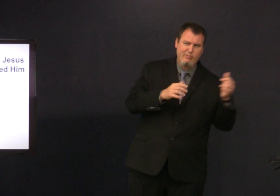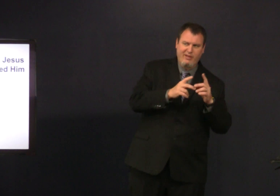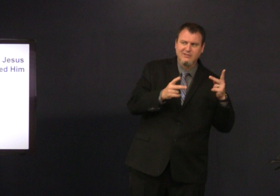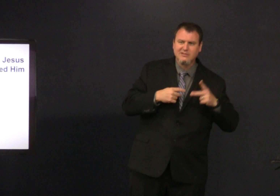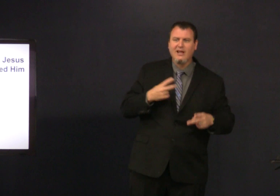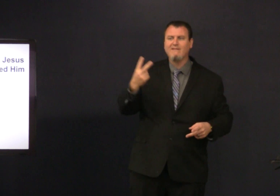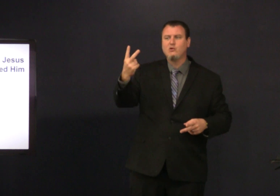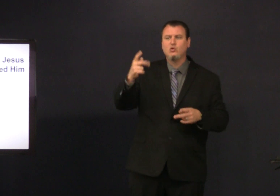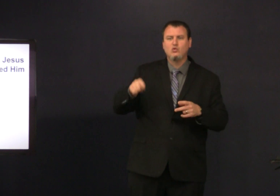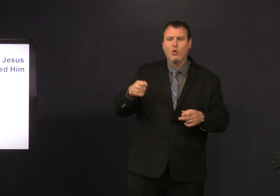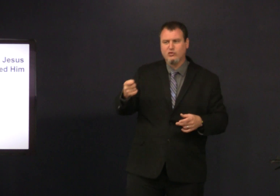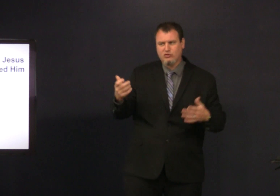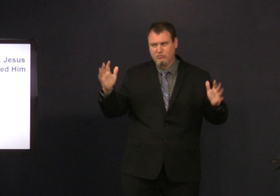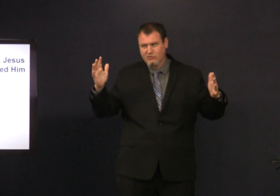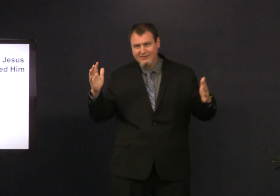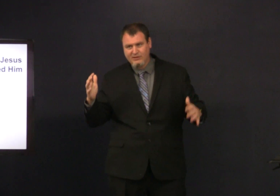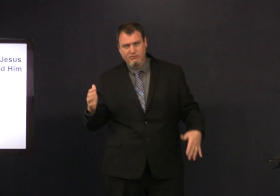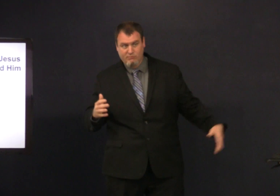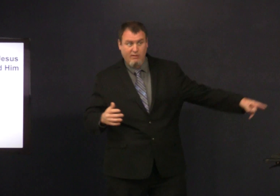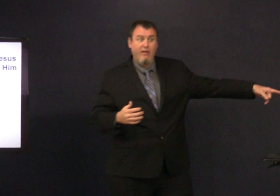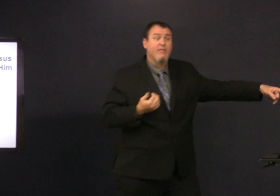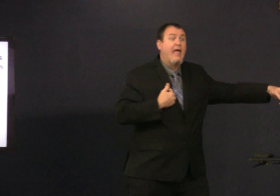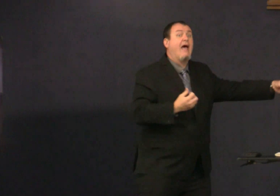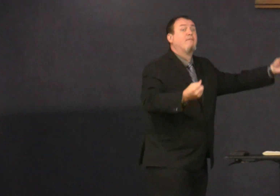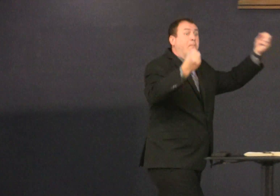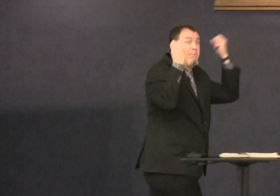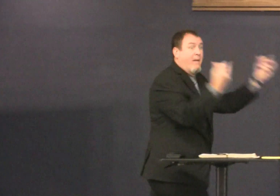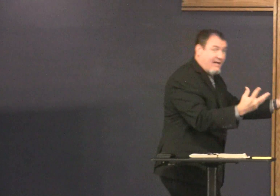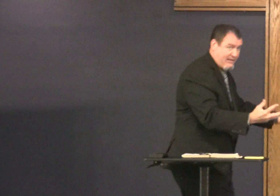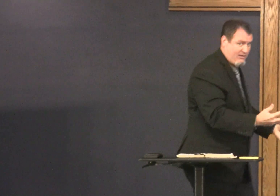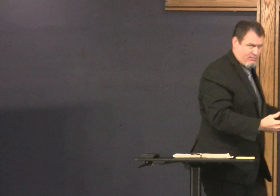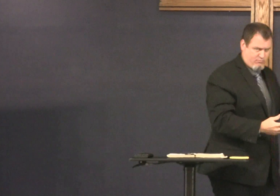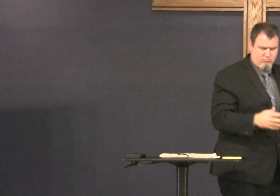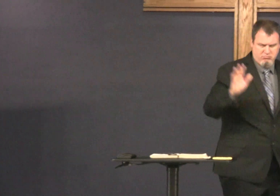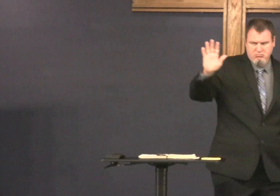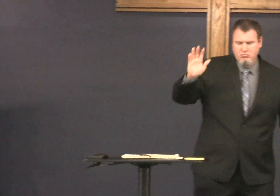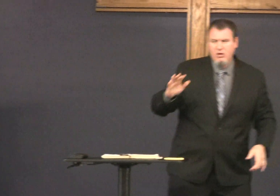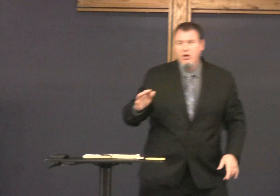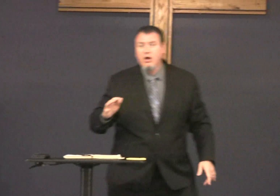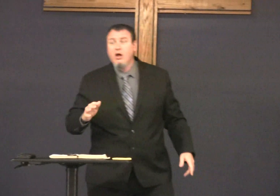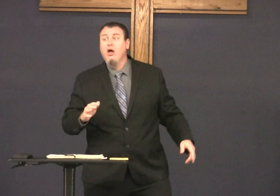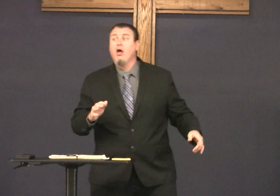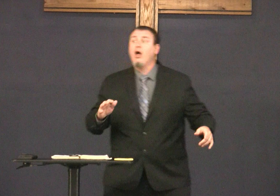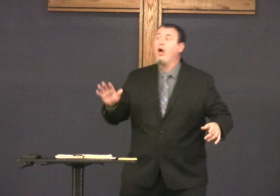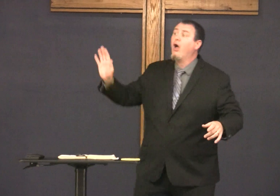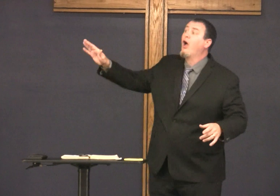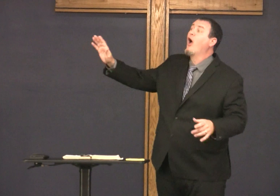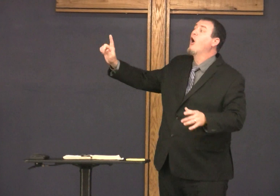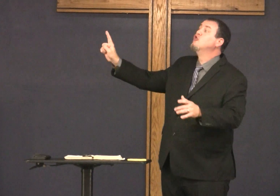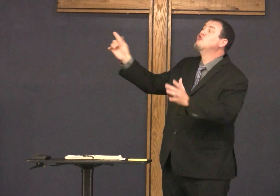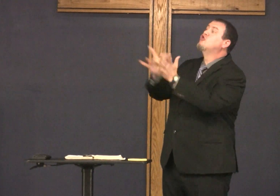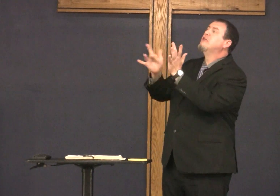is that in in another place but they had two but these guys over here have lots